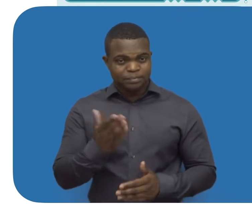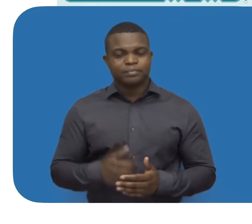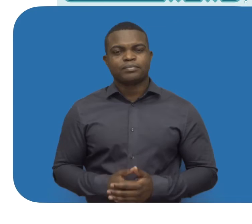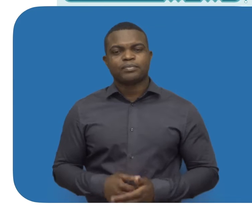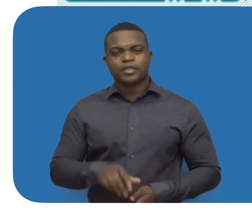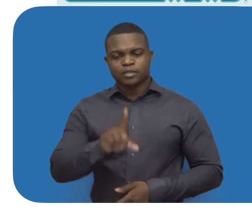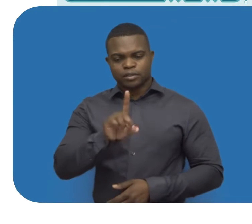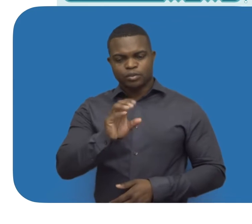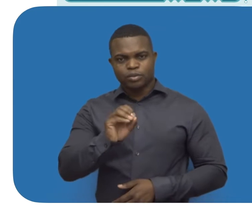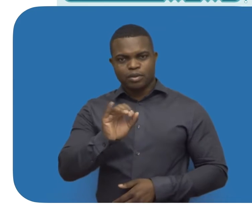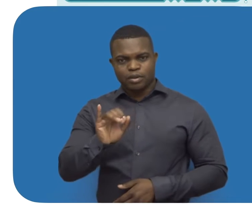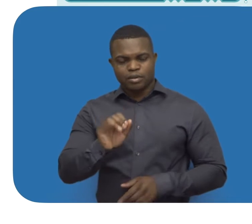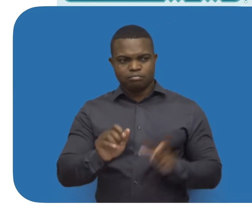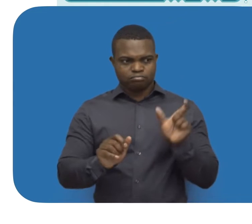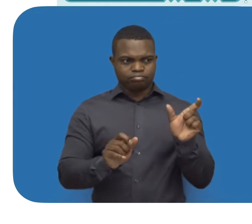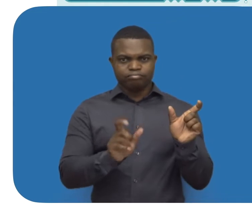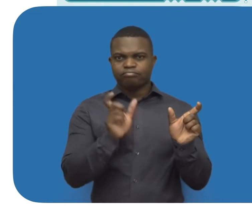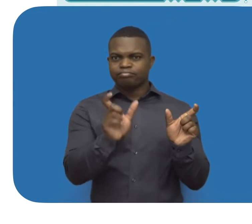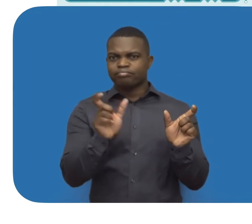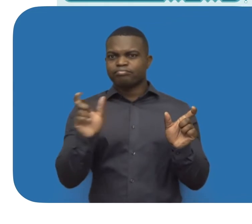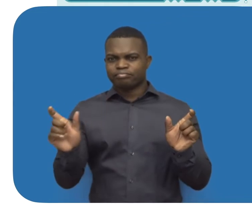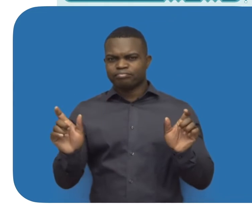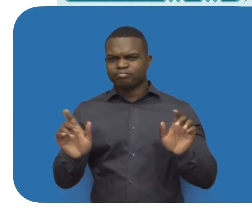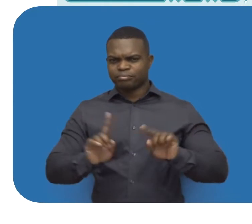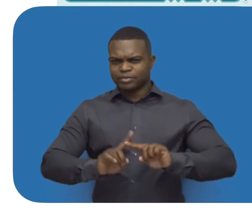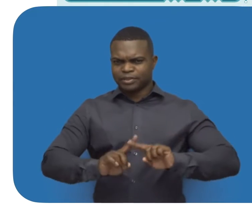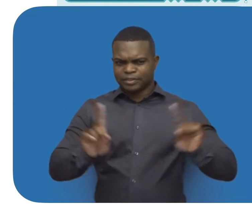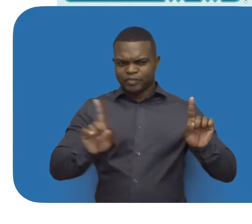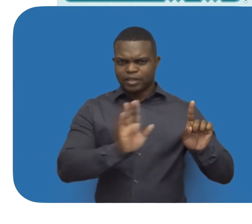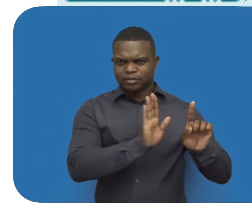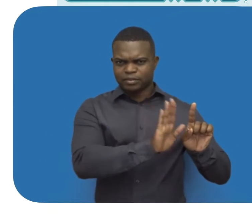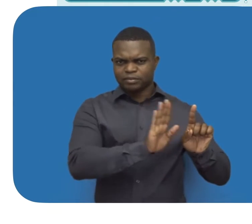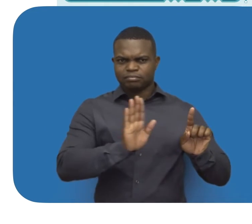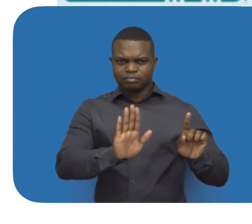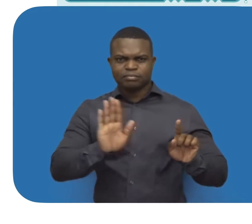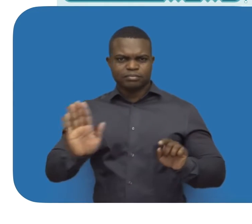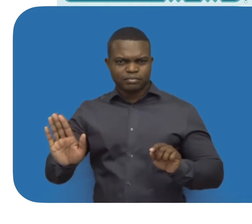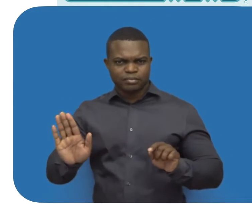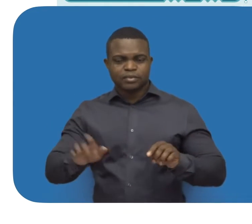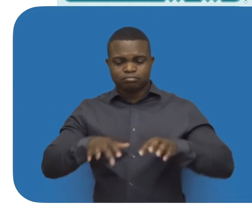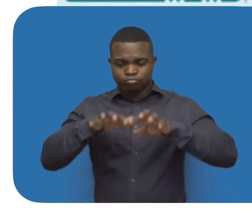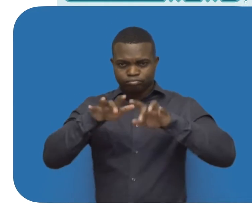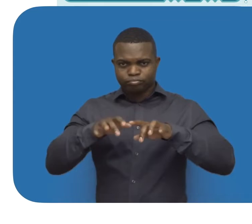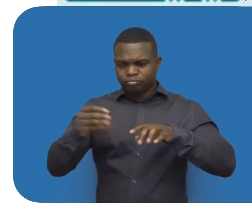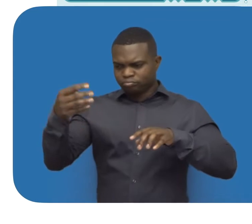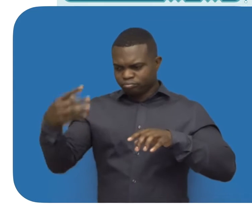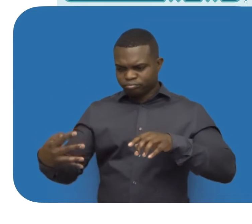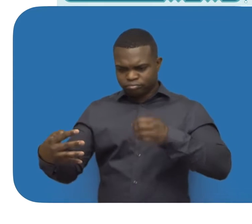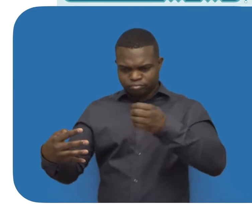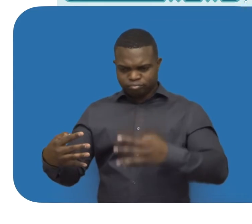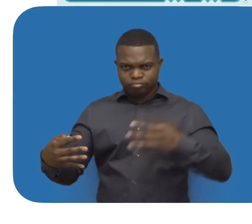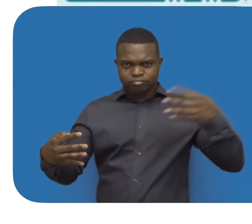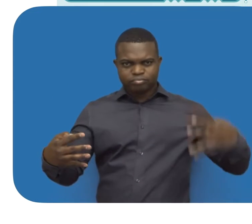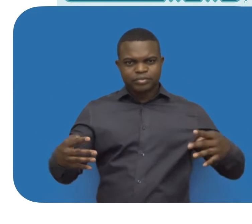So we create DOIs for each individual transcript as well as for each type in the type index.